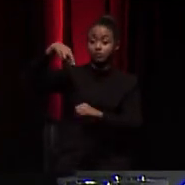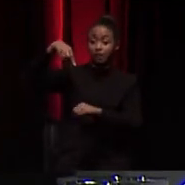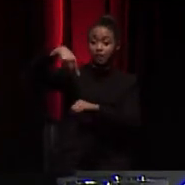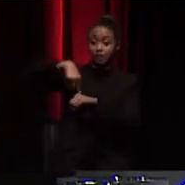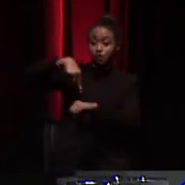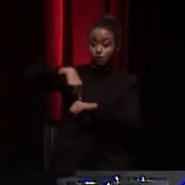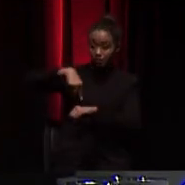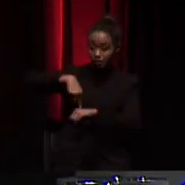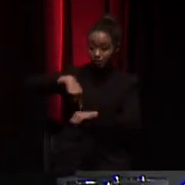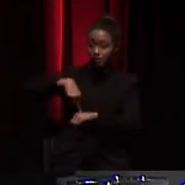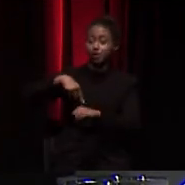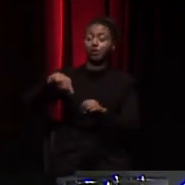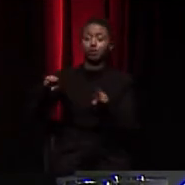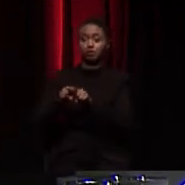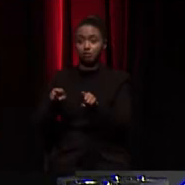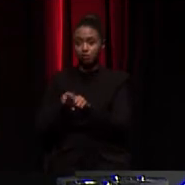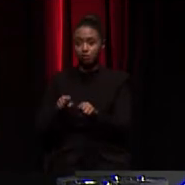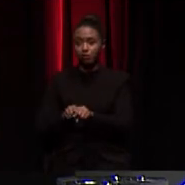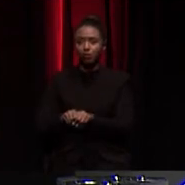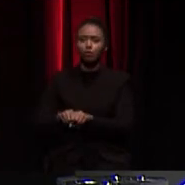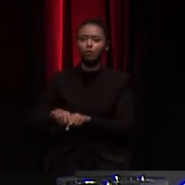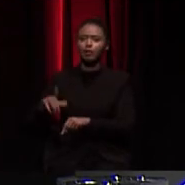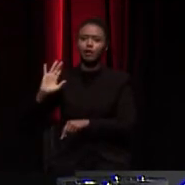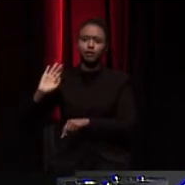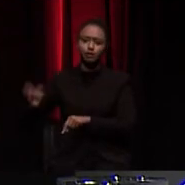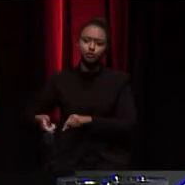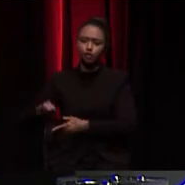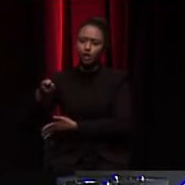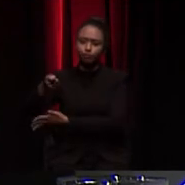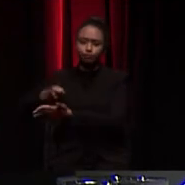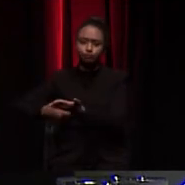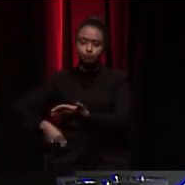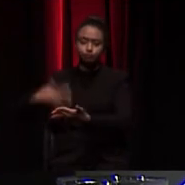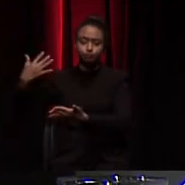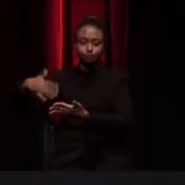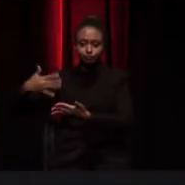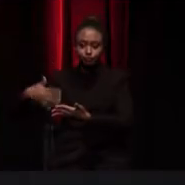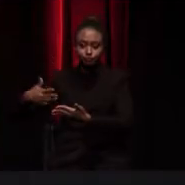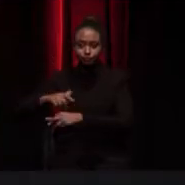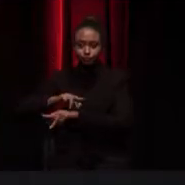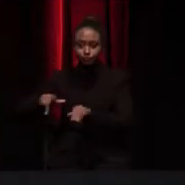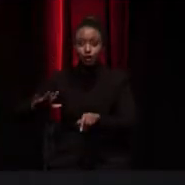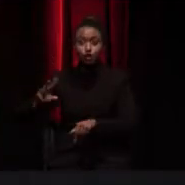he produced his most unusual articles. He worked there for 3 years before taking over as chief-editor